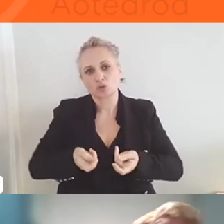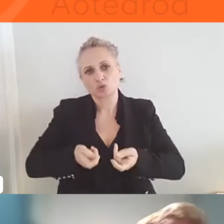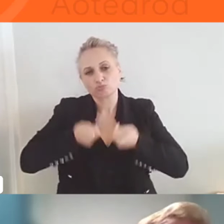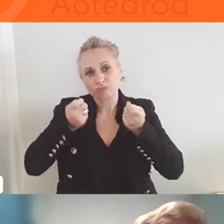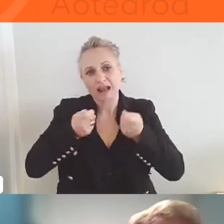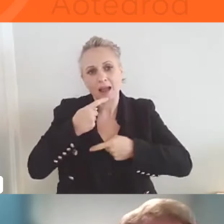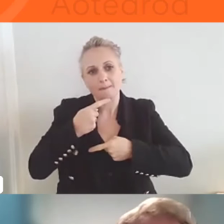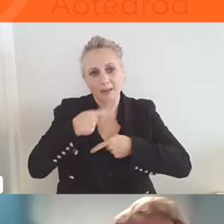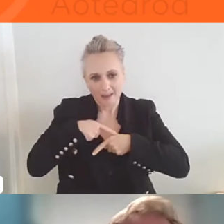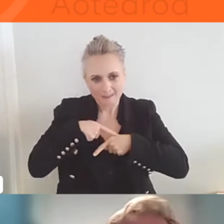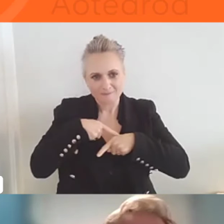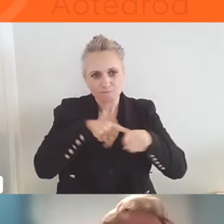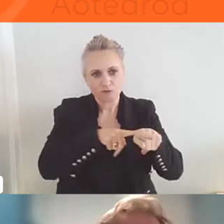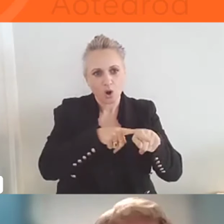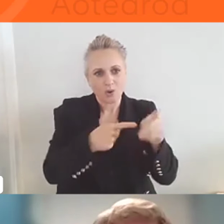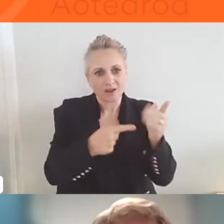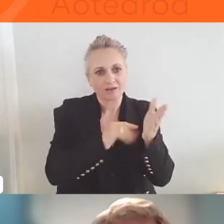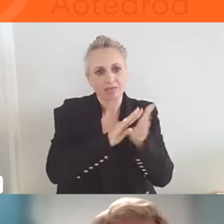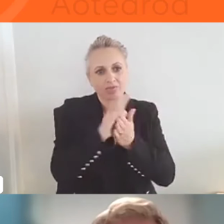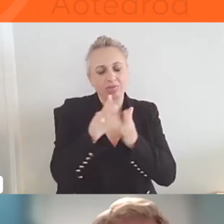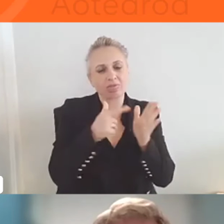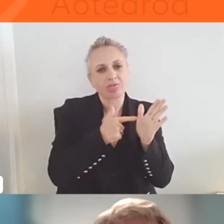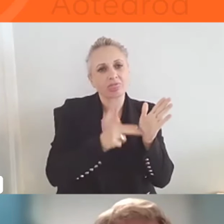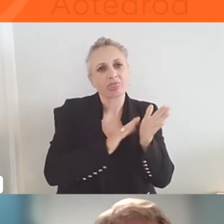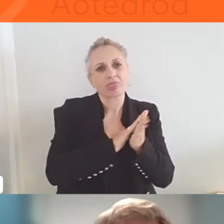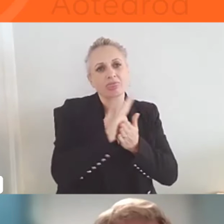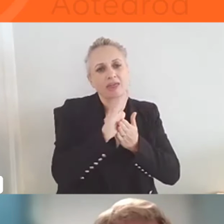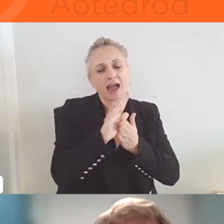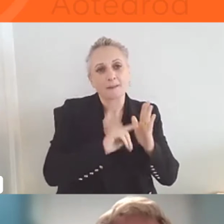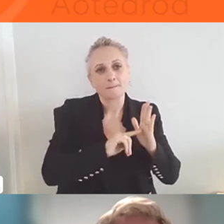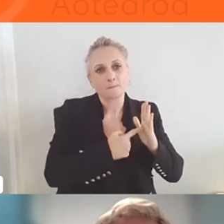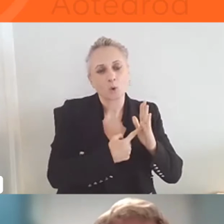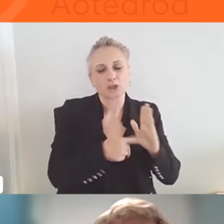and accessibility; I'm also the author of the Kainga Ora sustainable